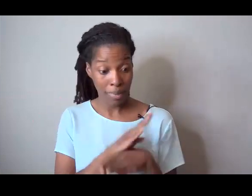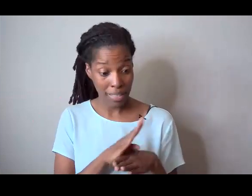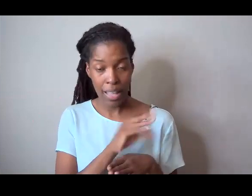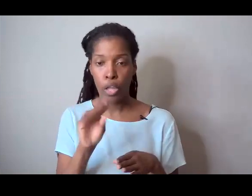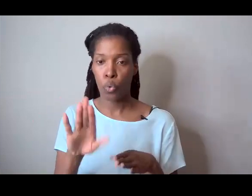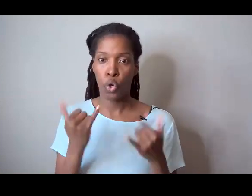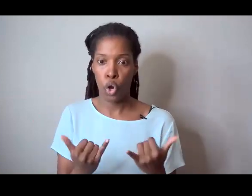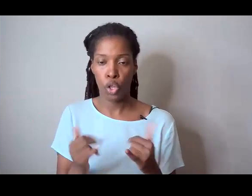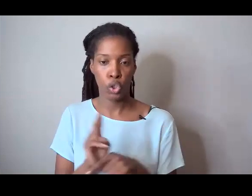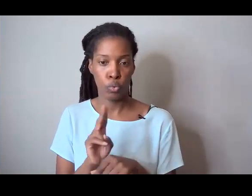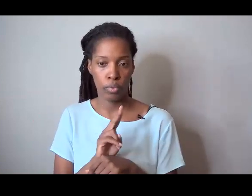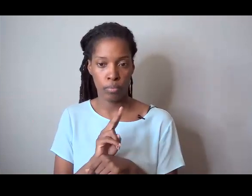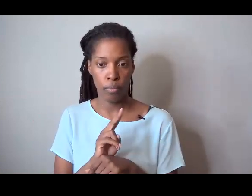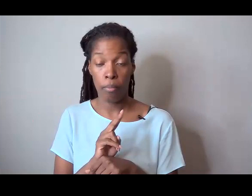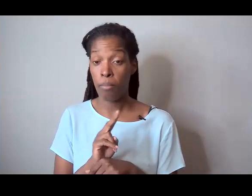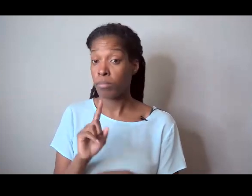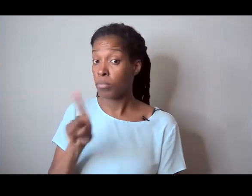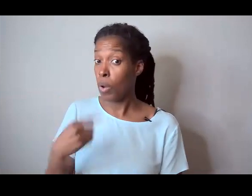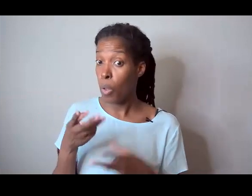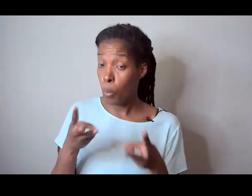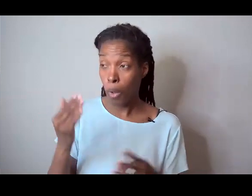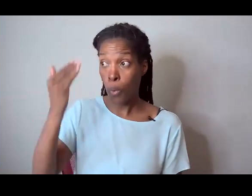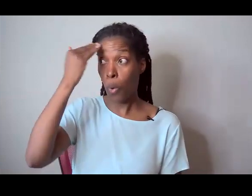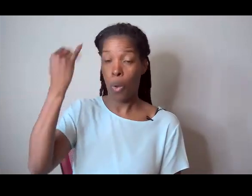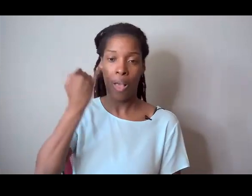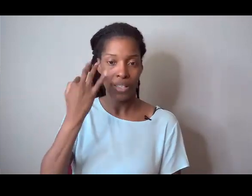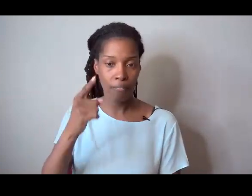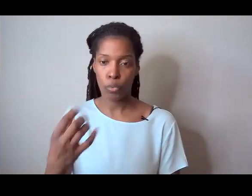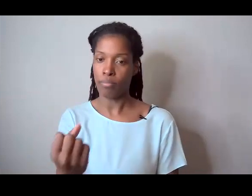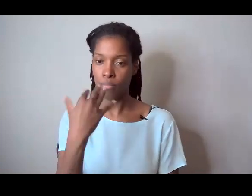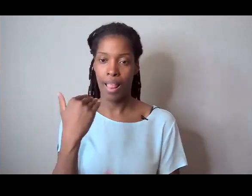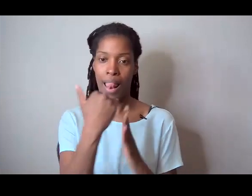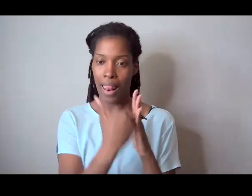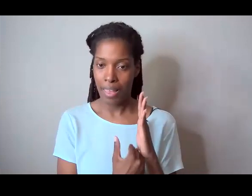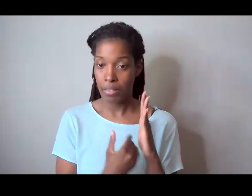But the only way they know to do that is if you give them a list of what your assets are that you're using